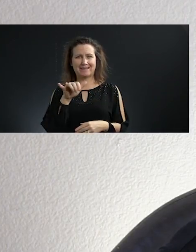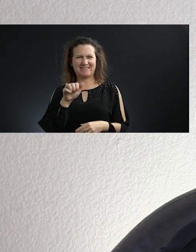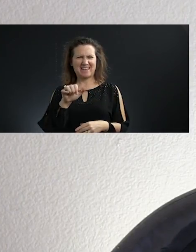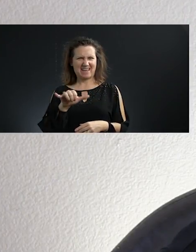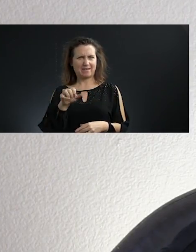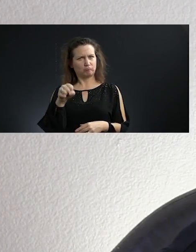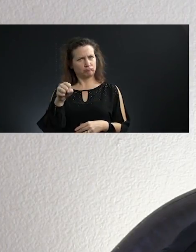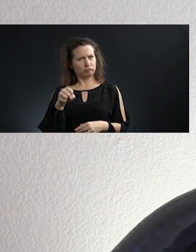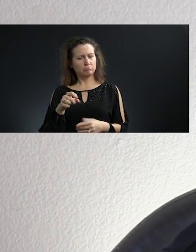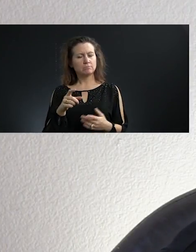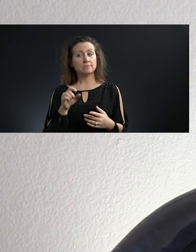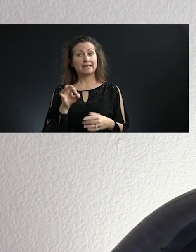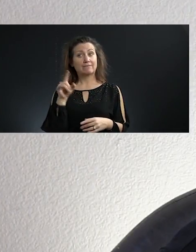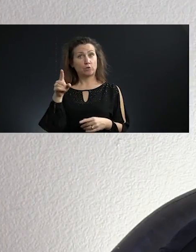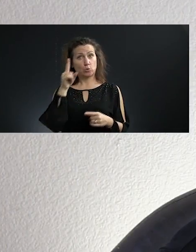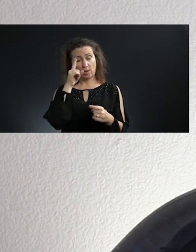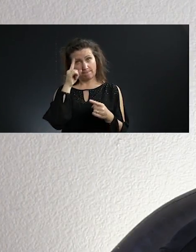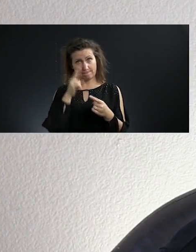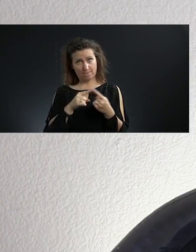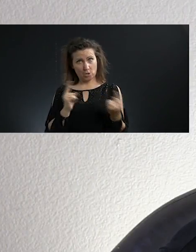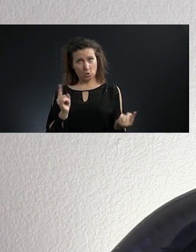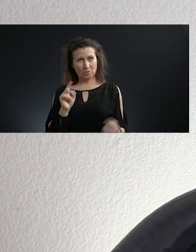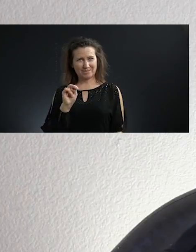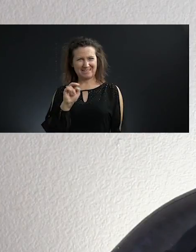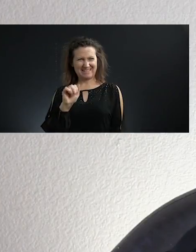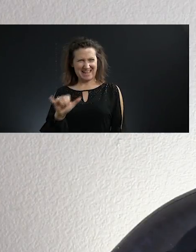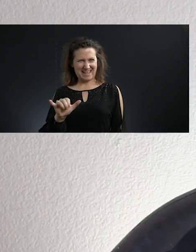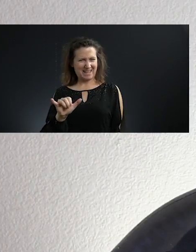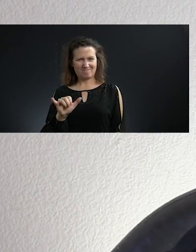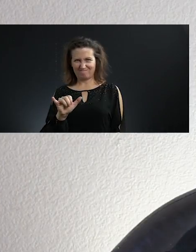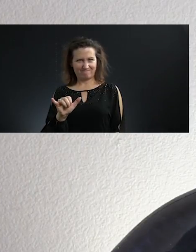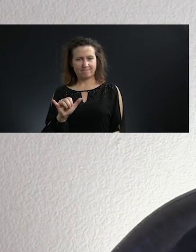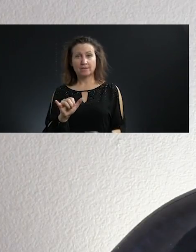You are opposed you will say nay and if you are not sure you will abstain